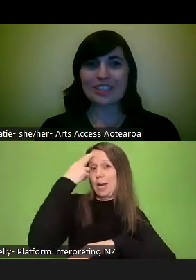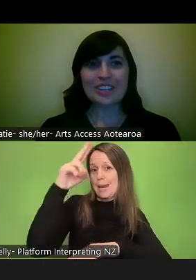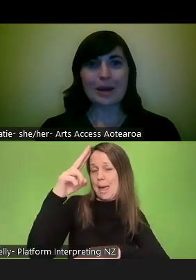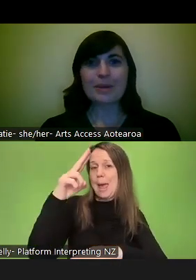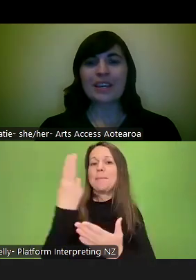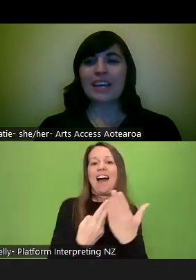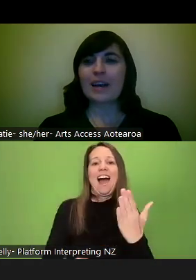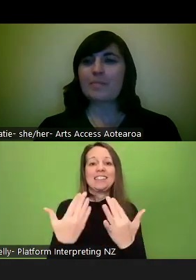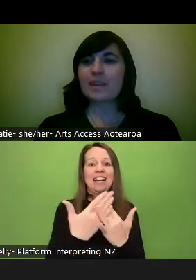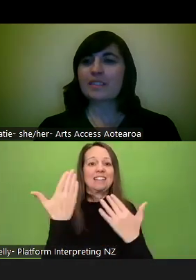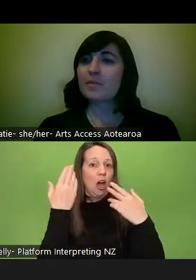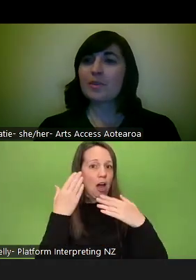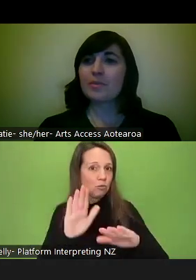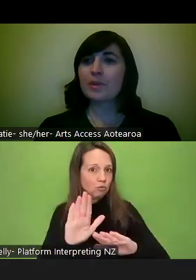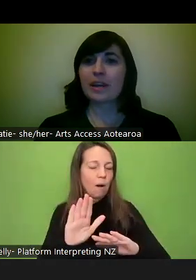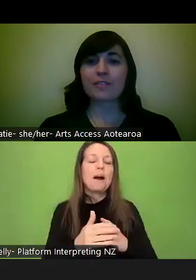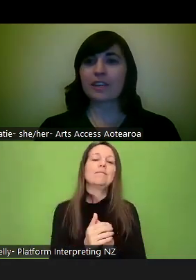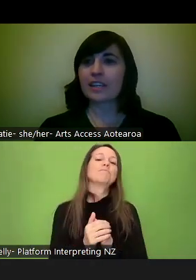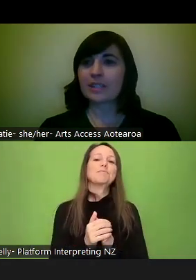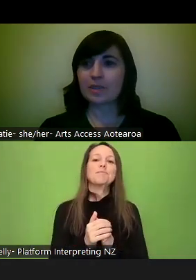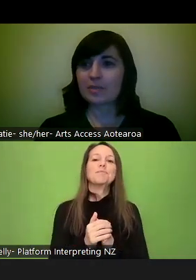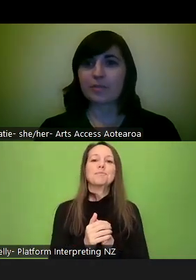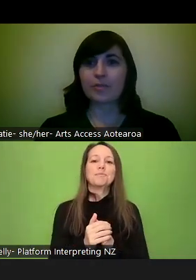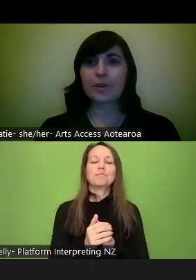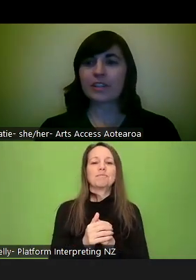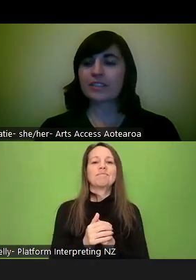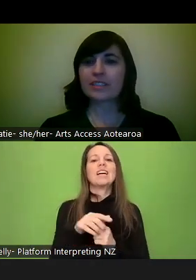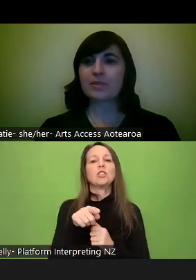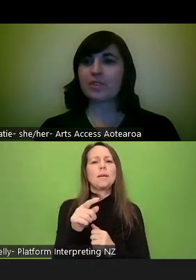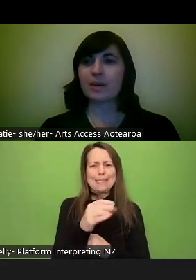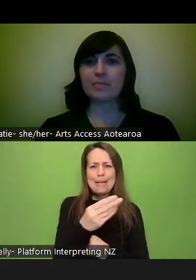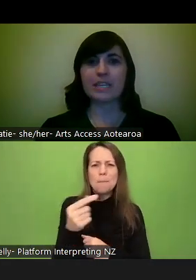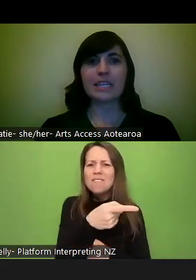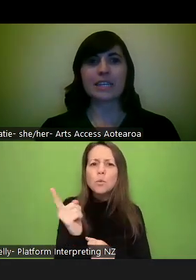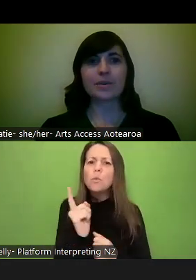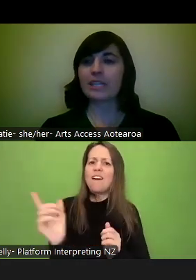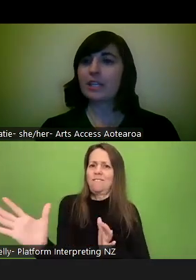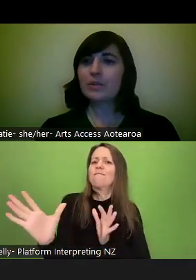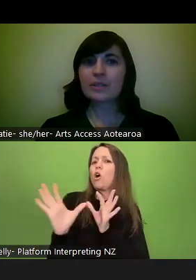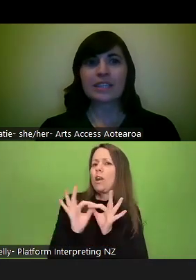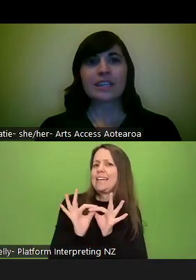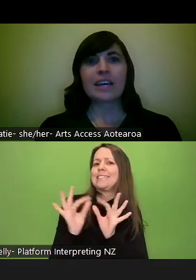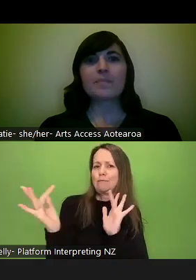workshop. Some of you will have connected with us before, and some of you might be quite new.